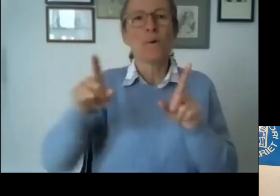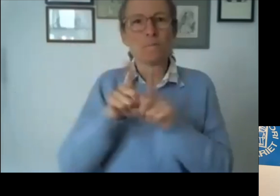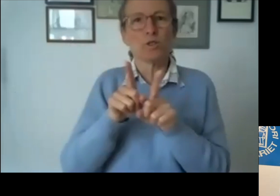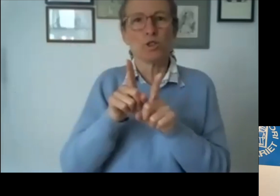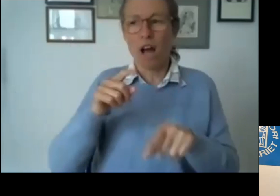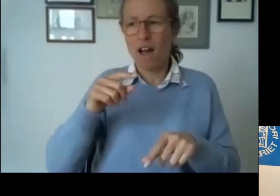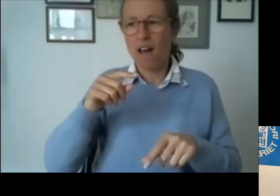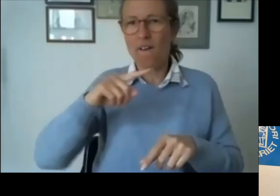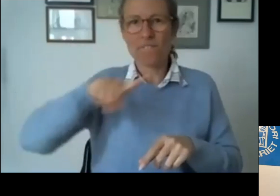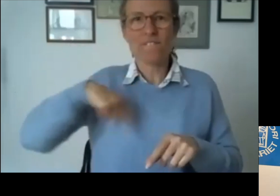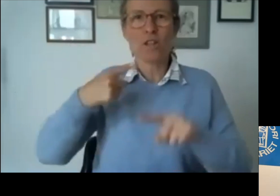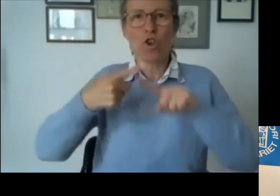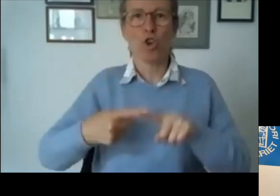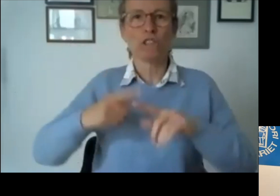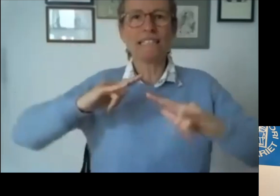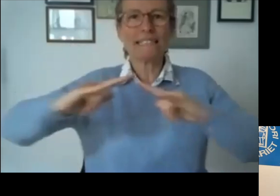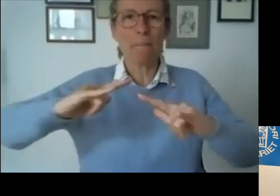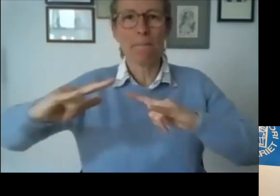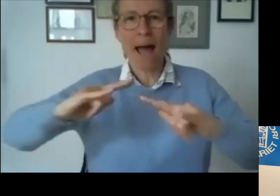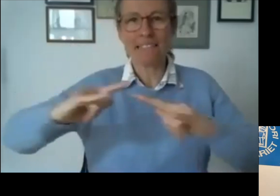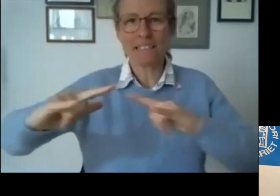Because we are so much online now through skype and such and you know zoom